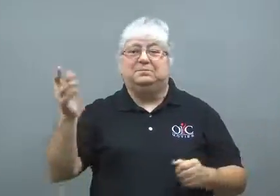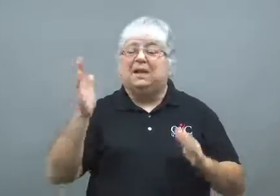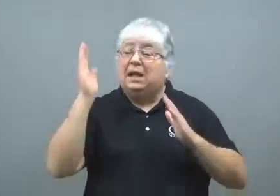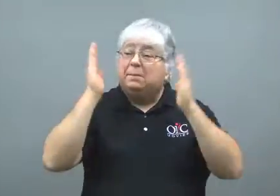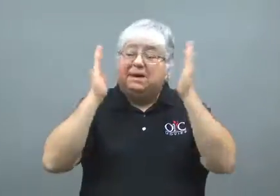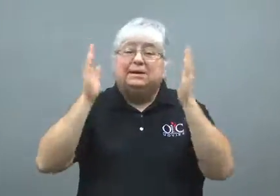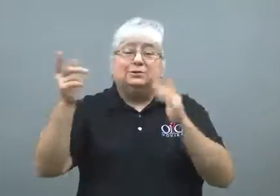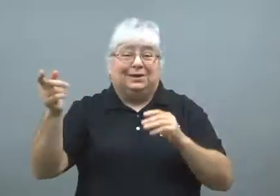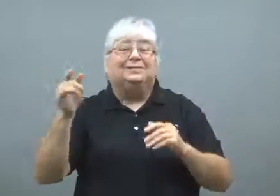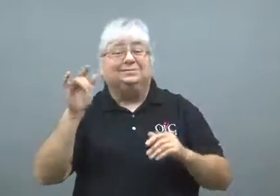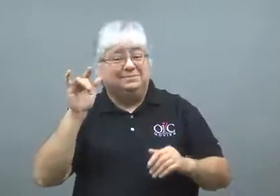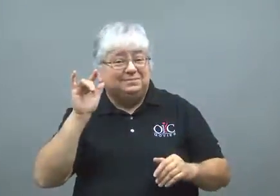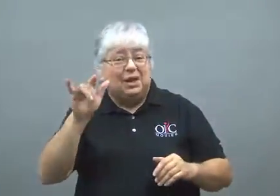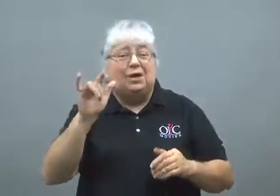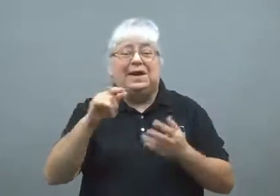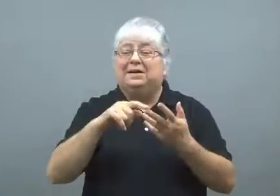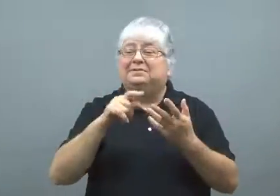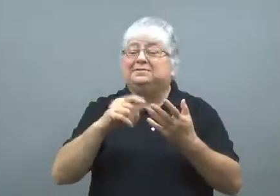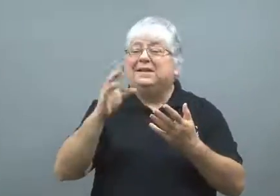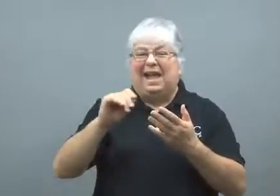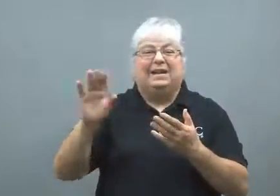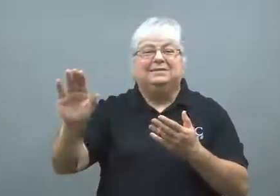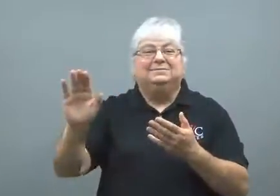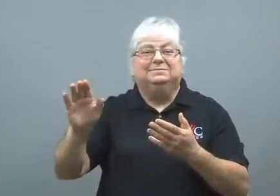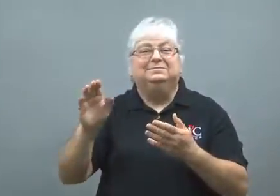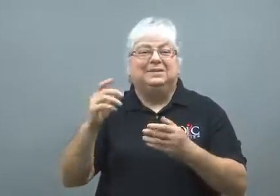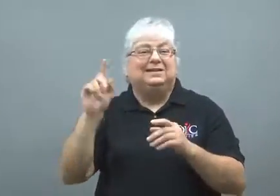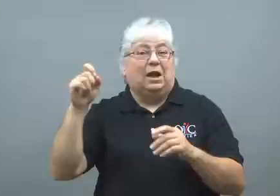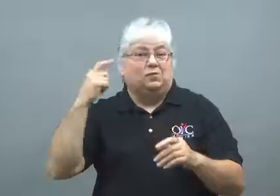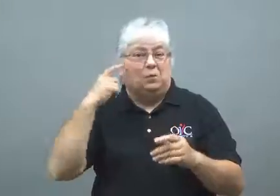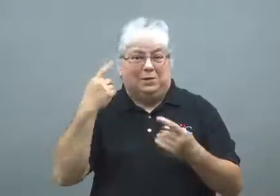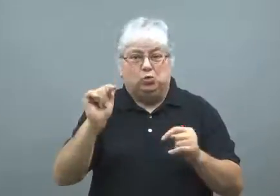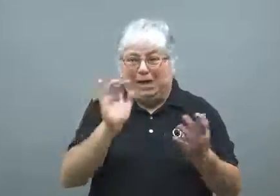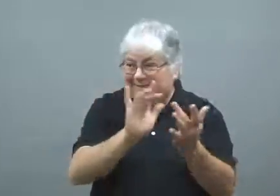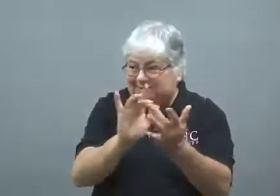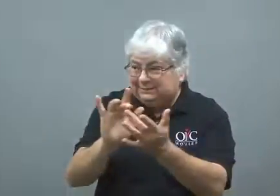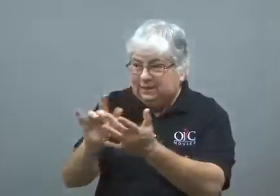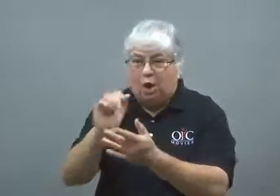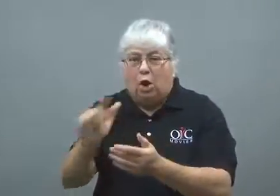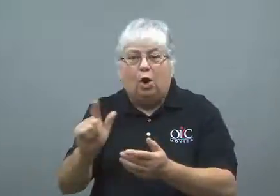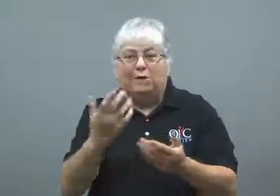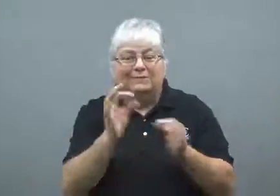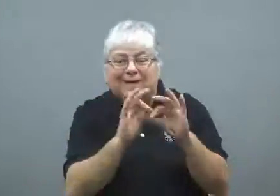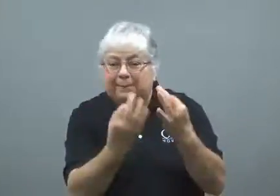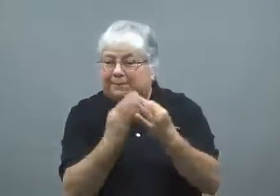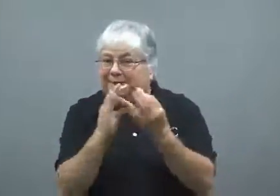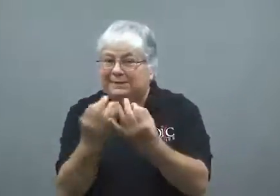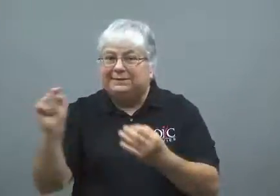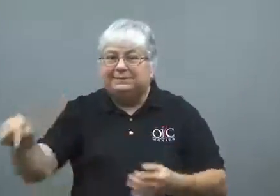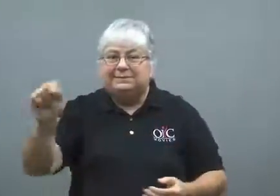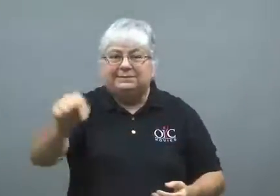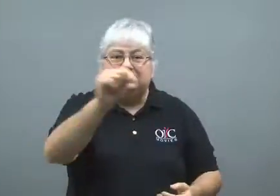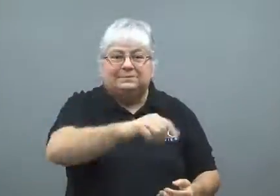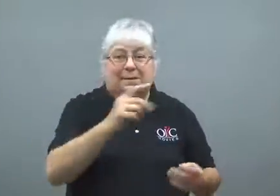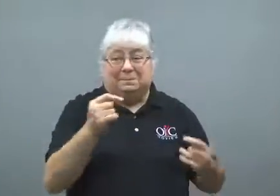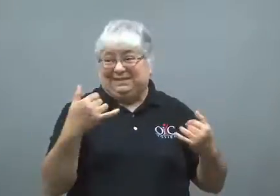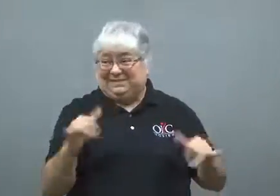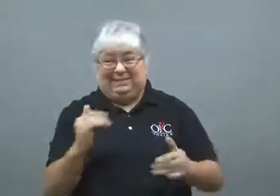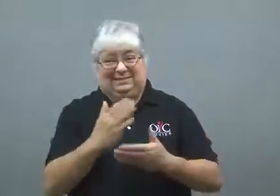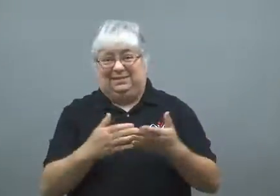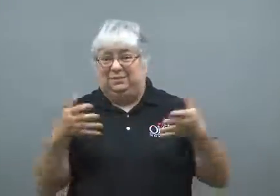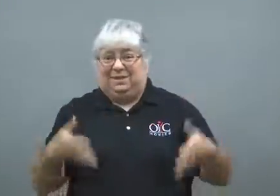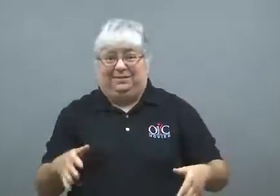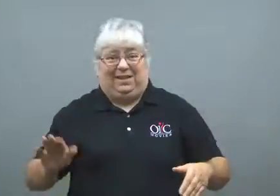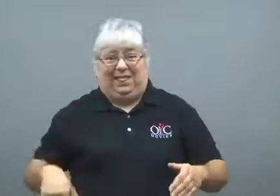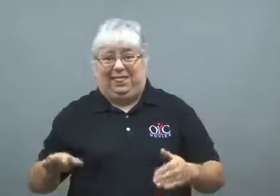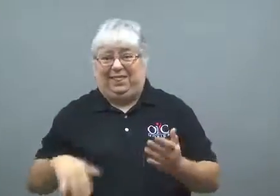Malaysia Airlines and the government have been trying to reach all the next of kin.